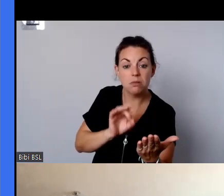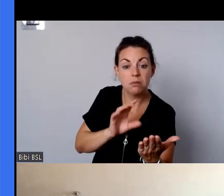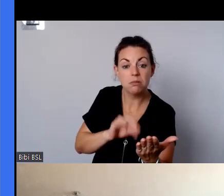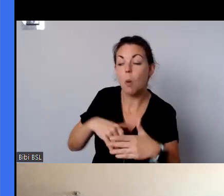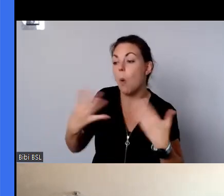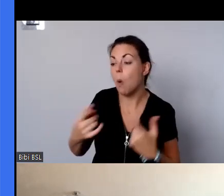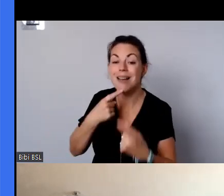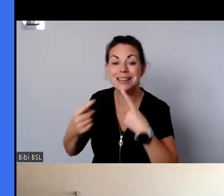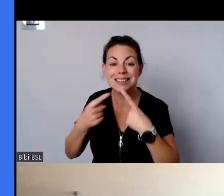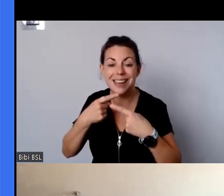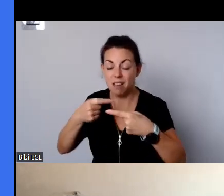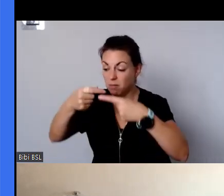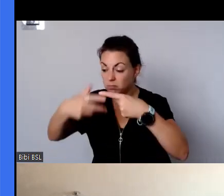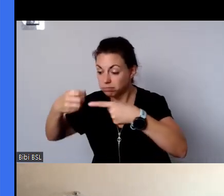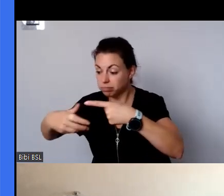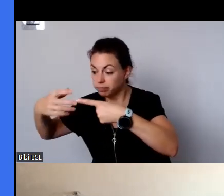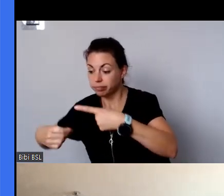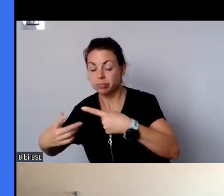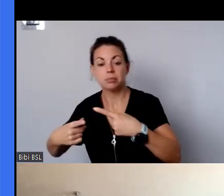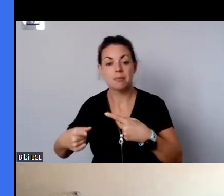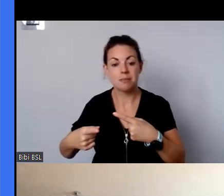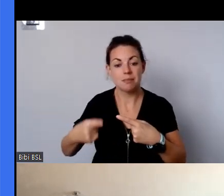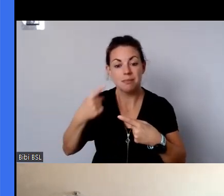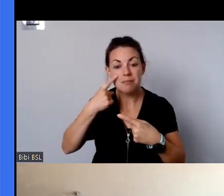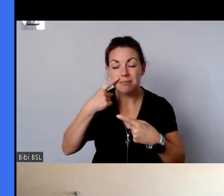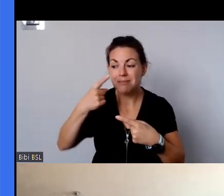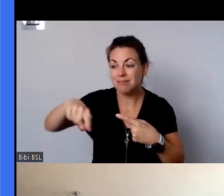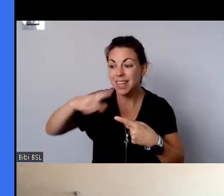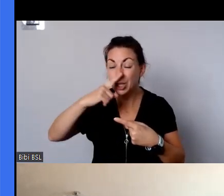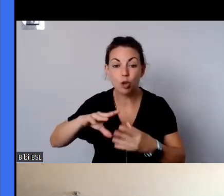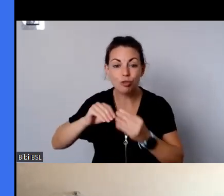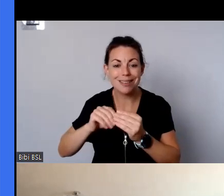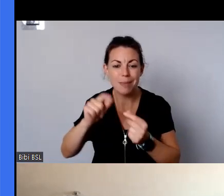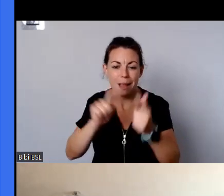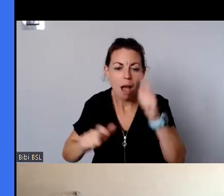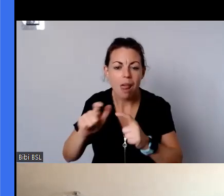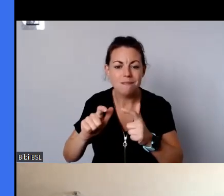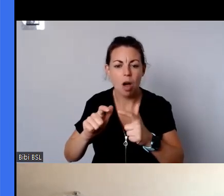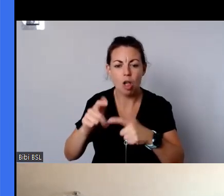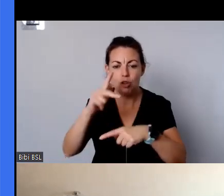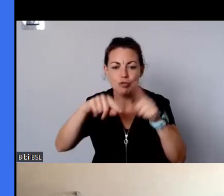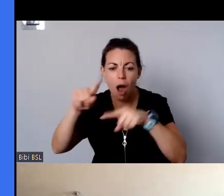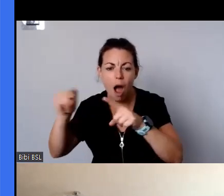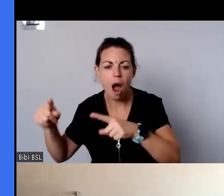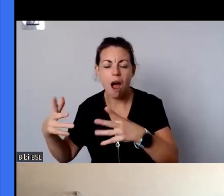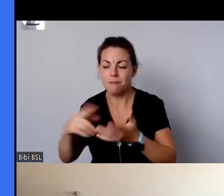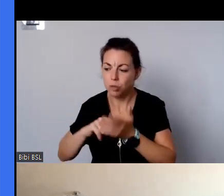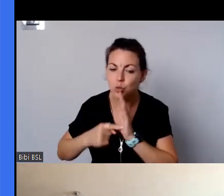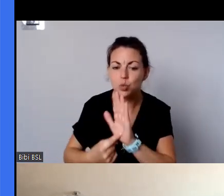Think about whether you could create something like maybe a colorful graphic to display your data. You could do it in something like PowerPoint.